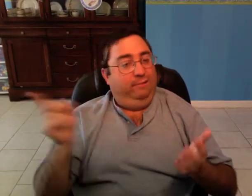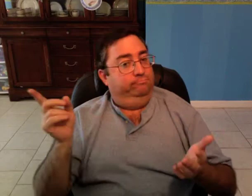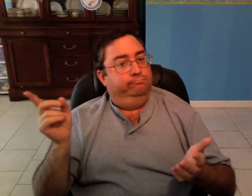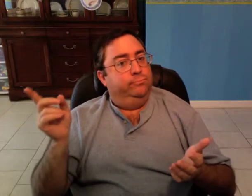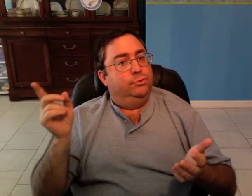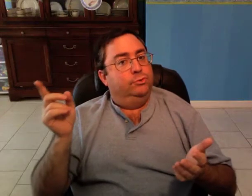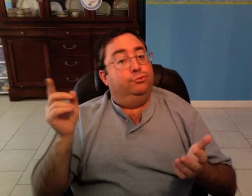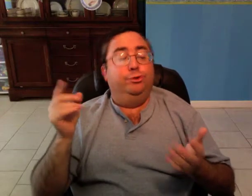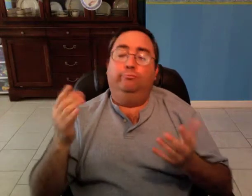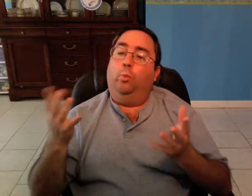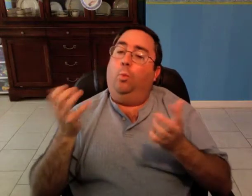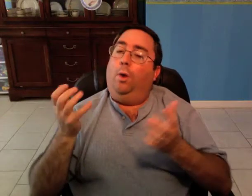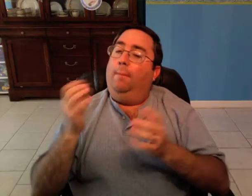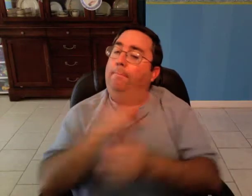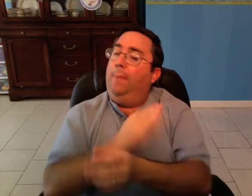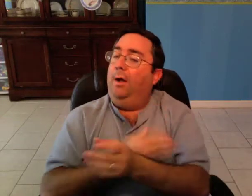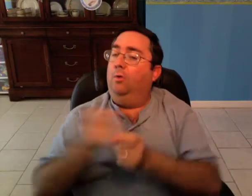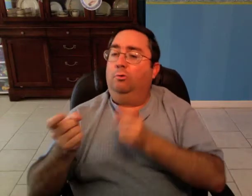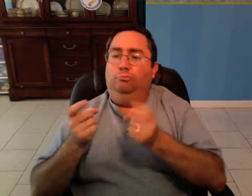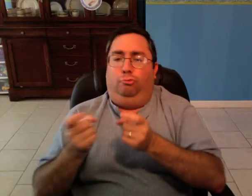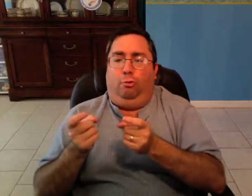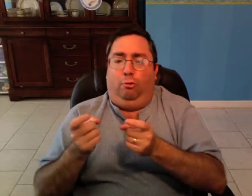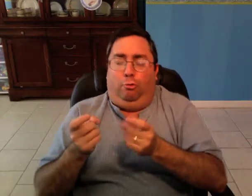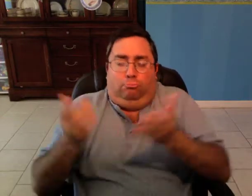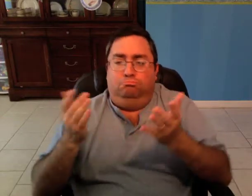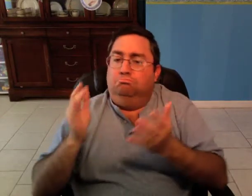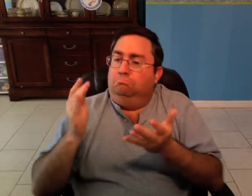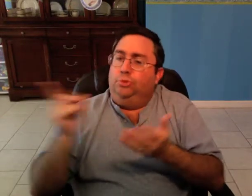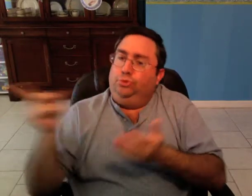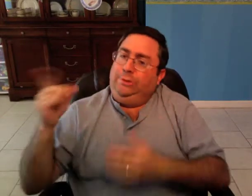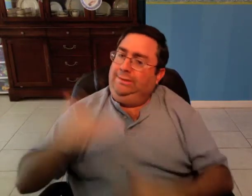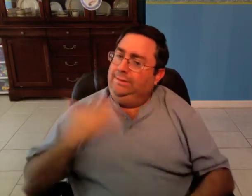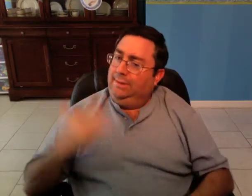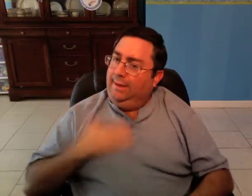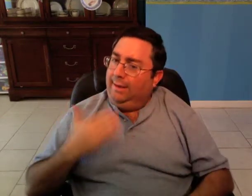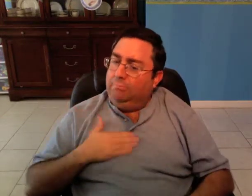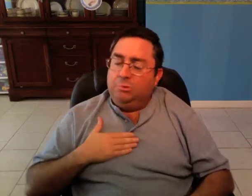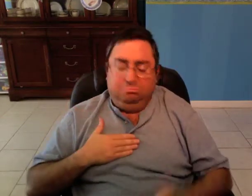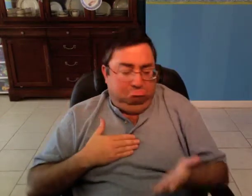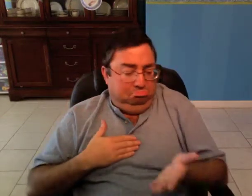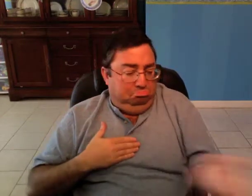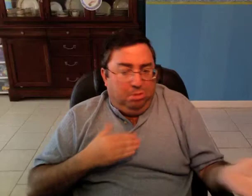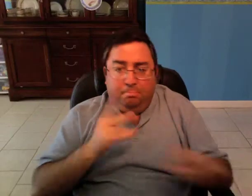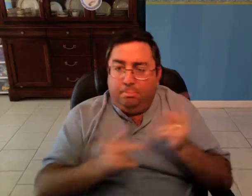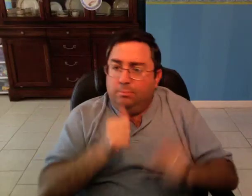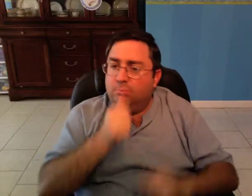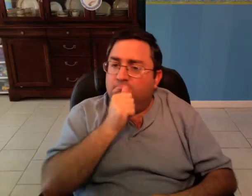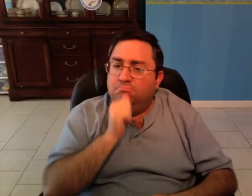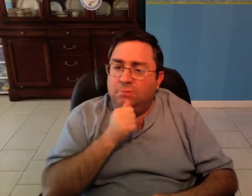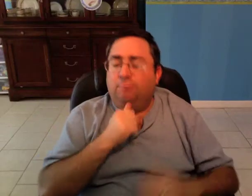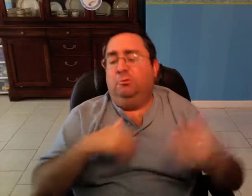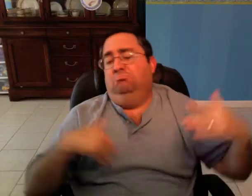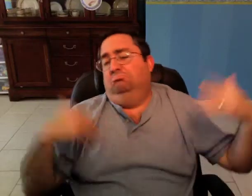She wanted power and control, she was happy, so what did it matter to her that the poor were suffering?